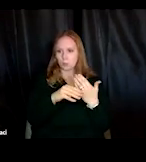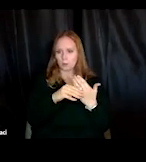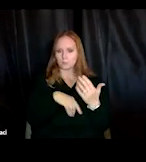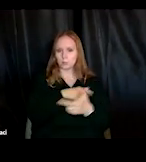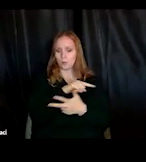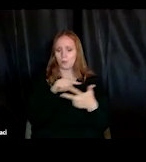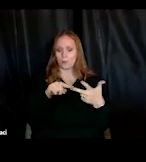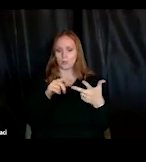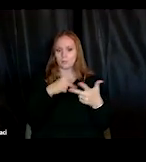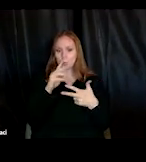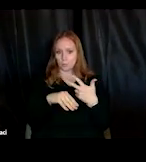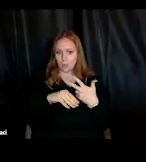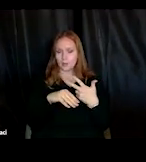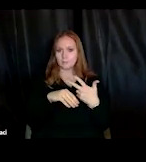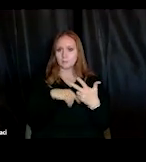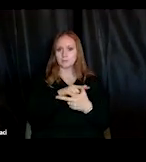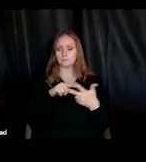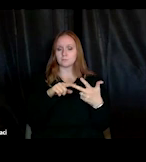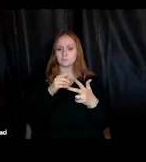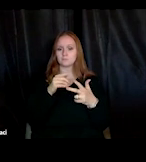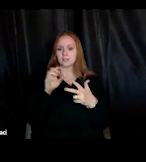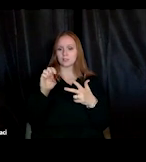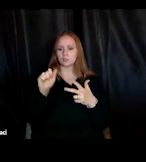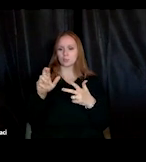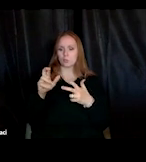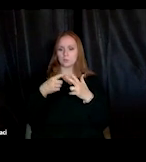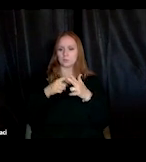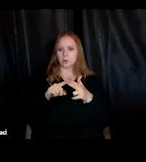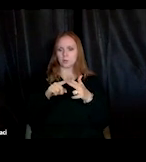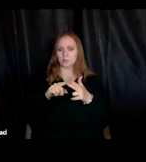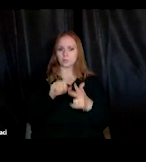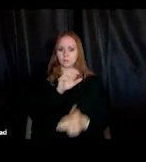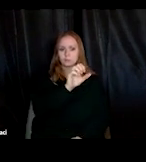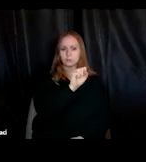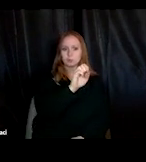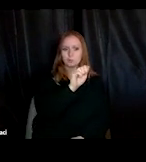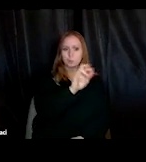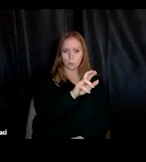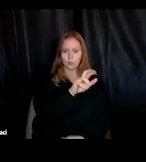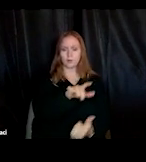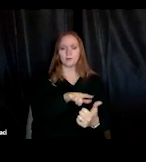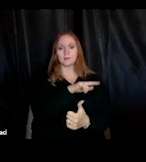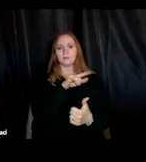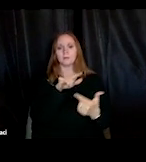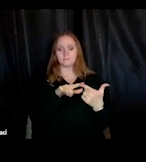during the time that SOAR started, where SOAR supported employment,